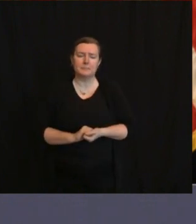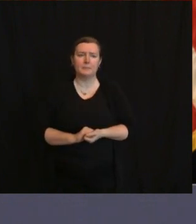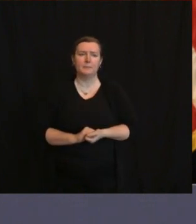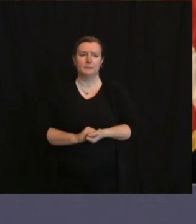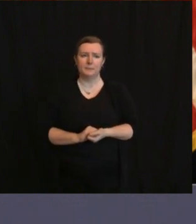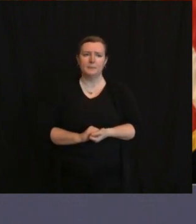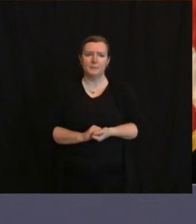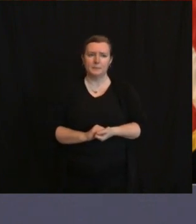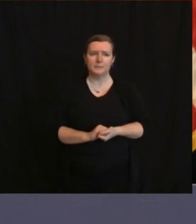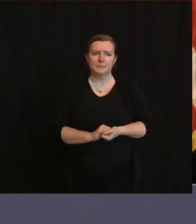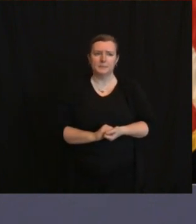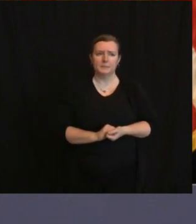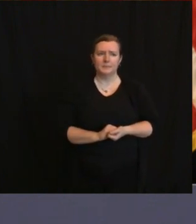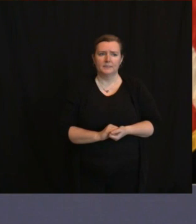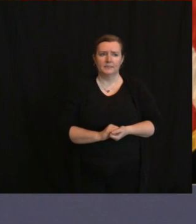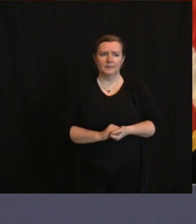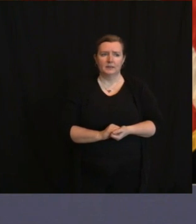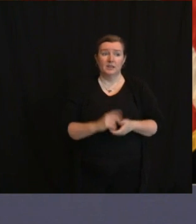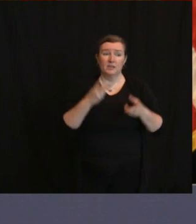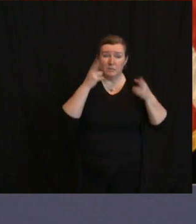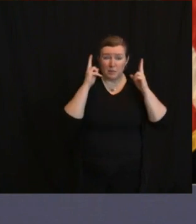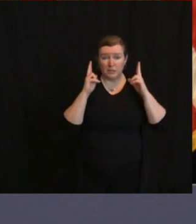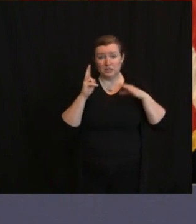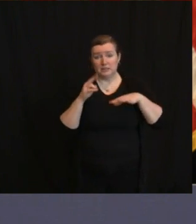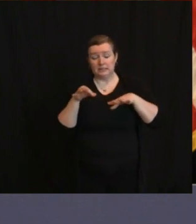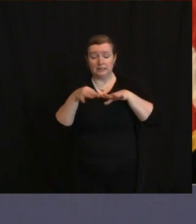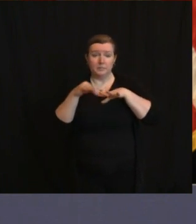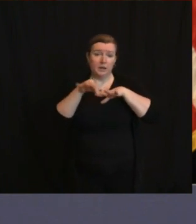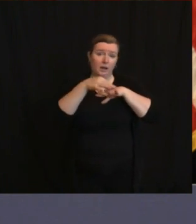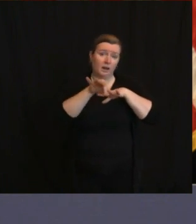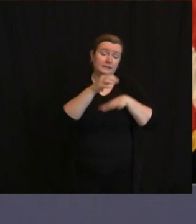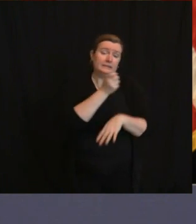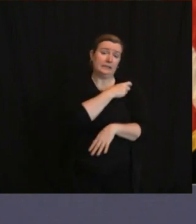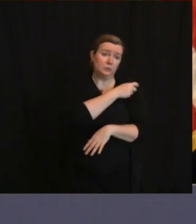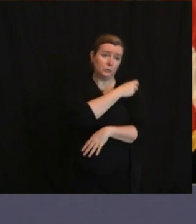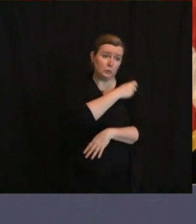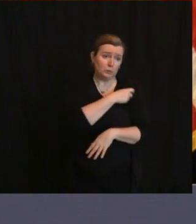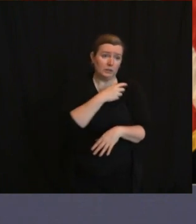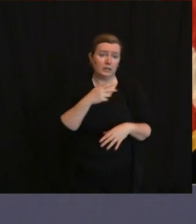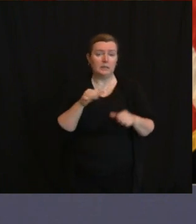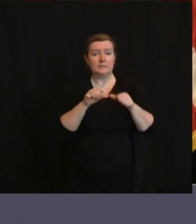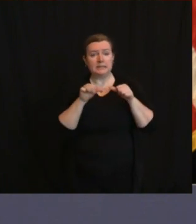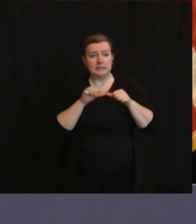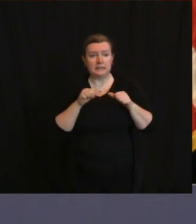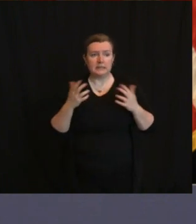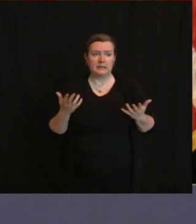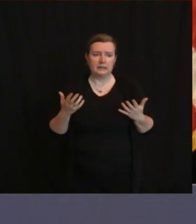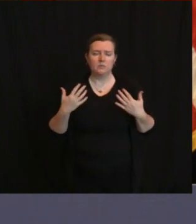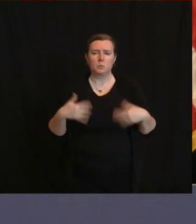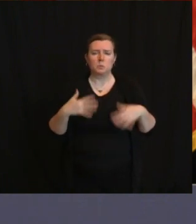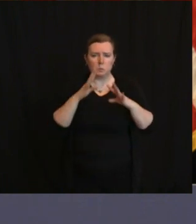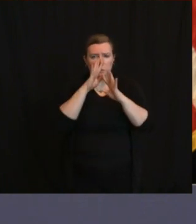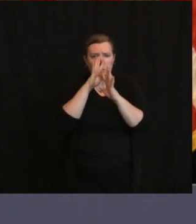OR WHY. CAN'T YOU GUYS GET IN THE SAME SLIP STREAM?